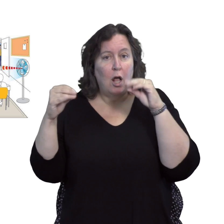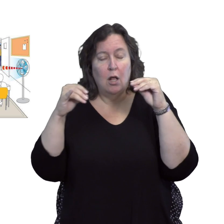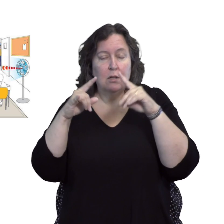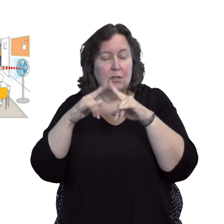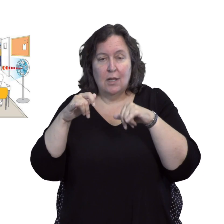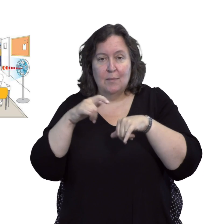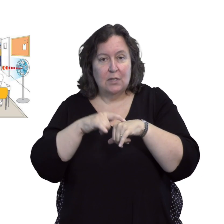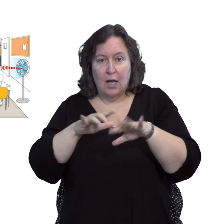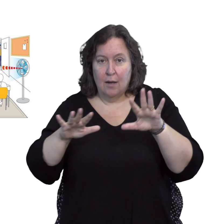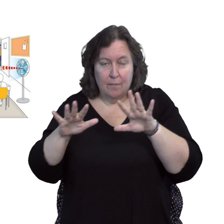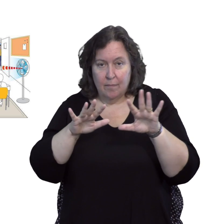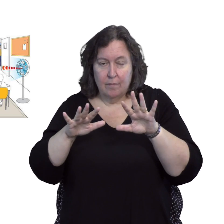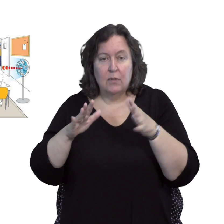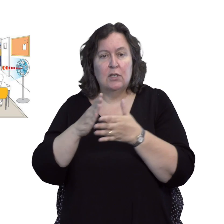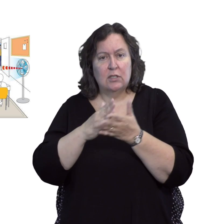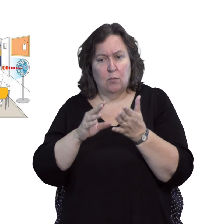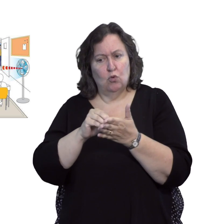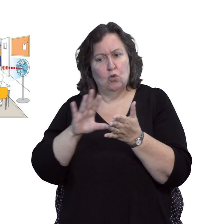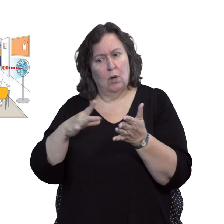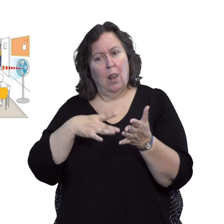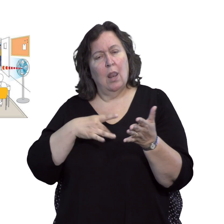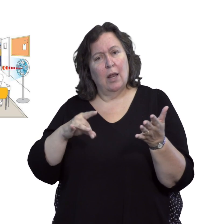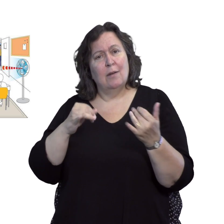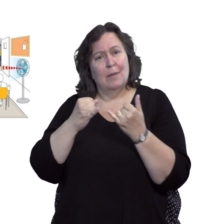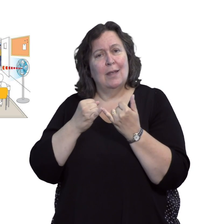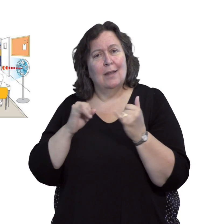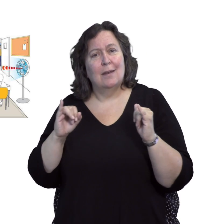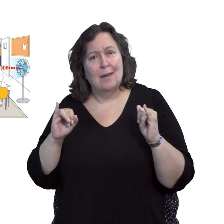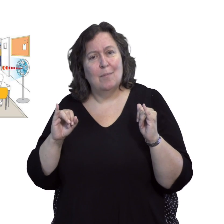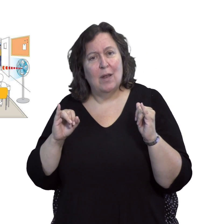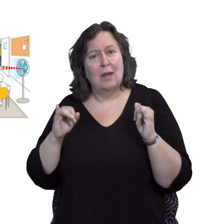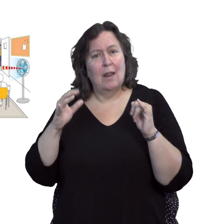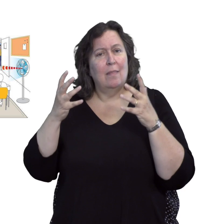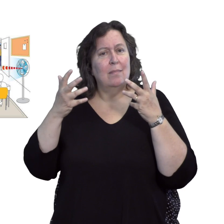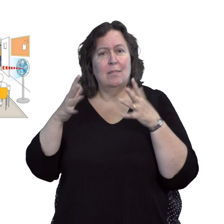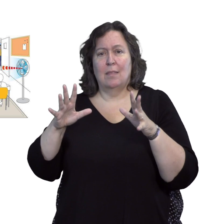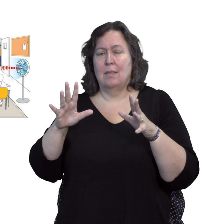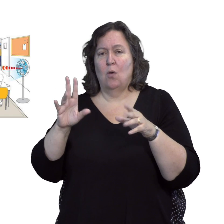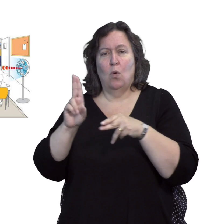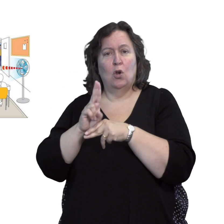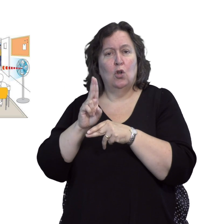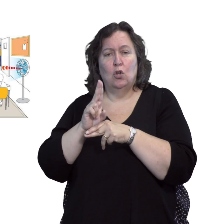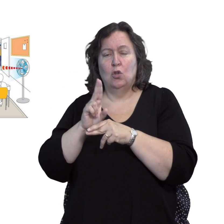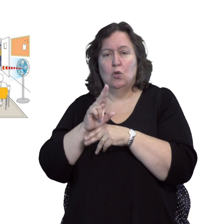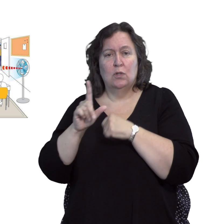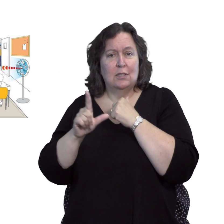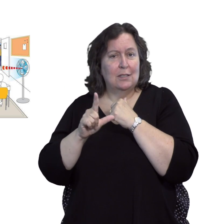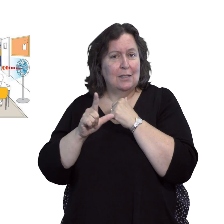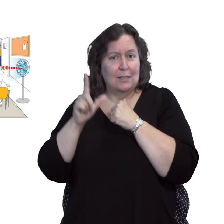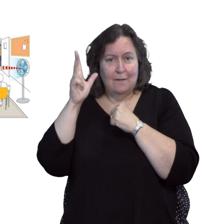Some students may want to be more independent and they may begin to reject using assistive listening devices